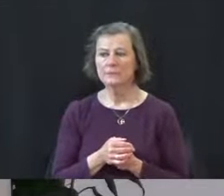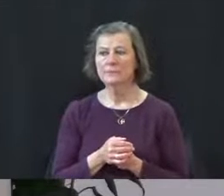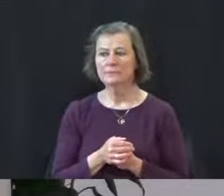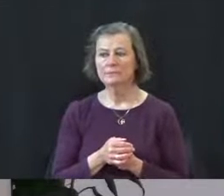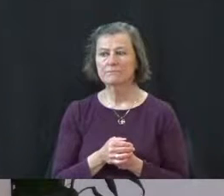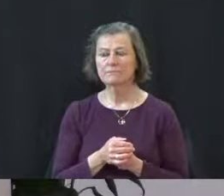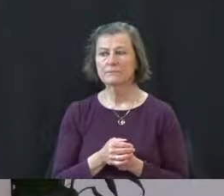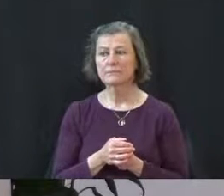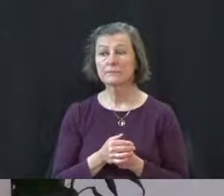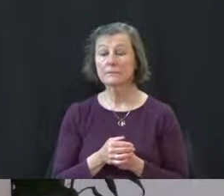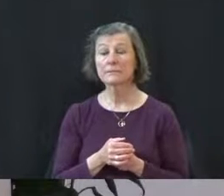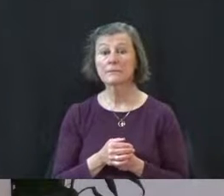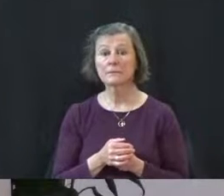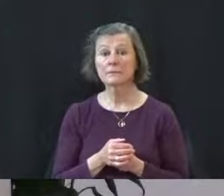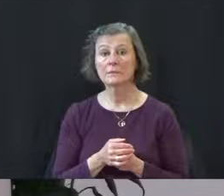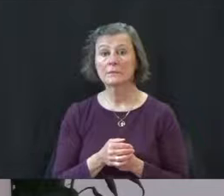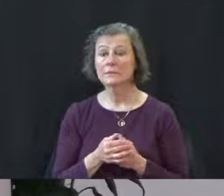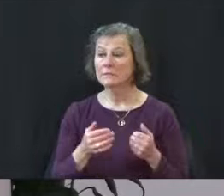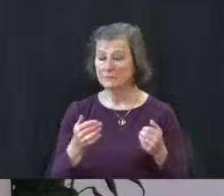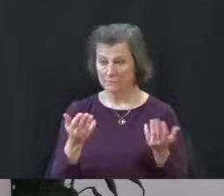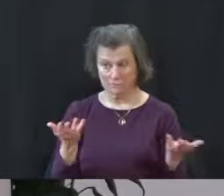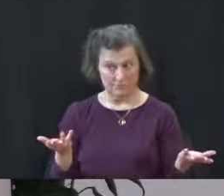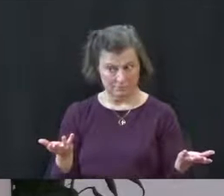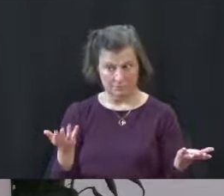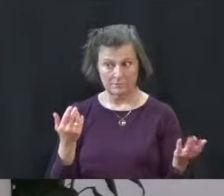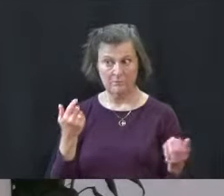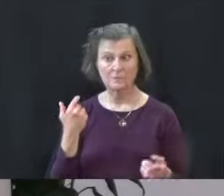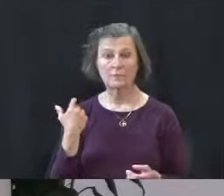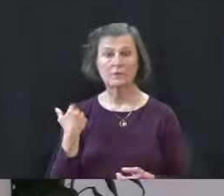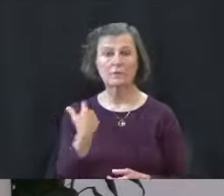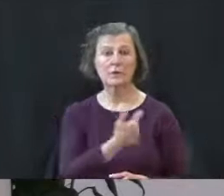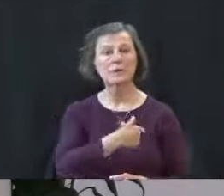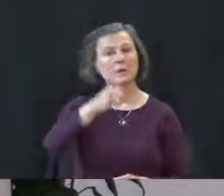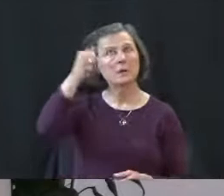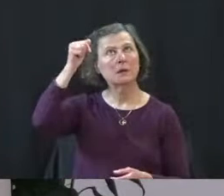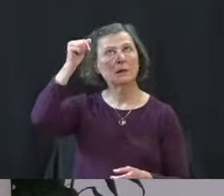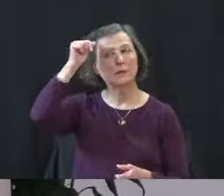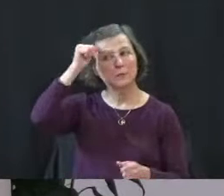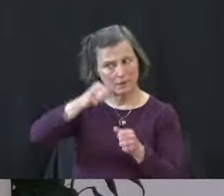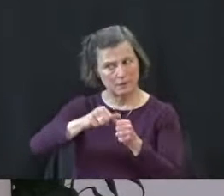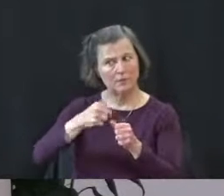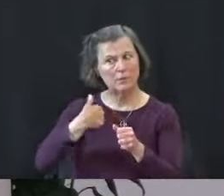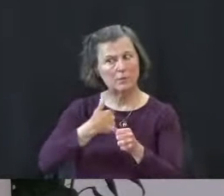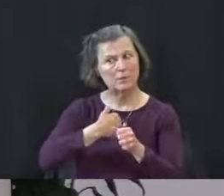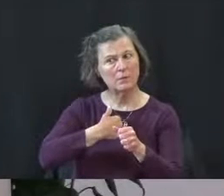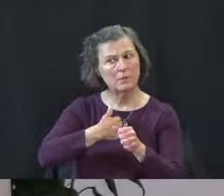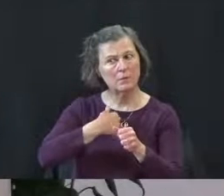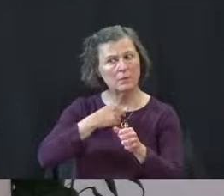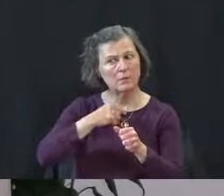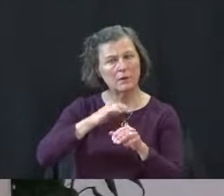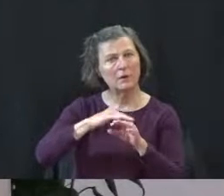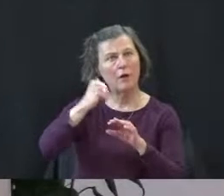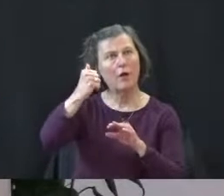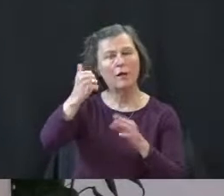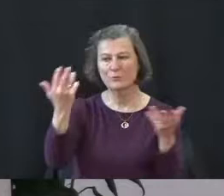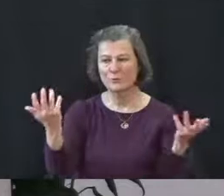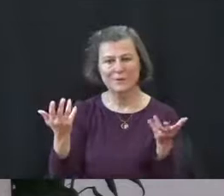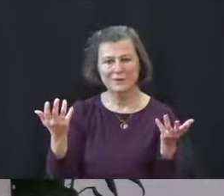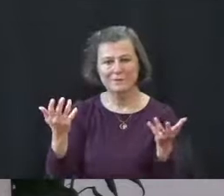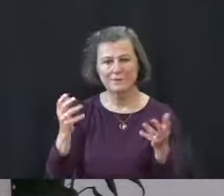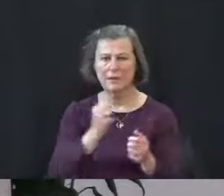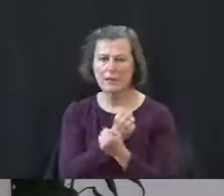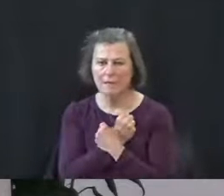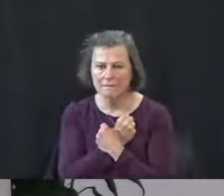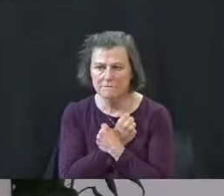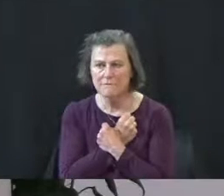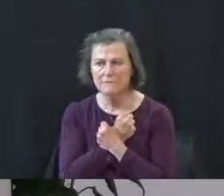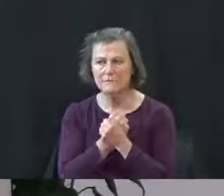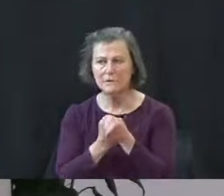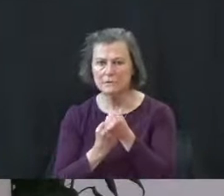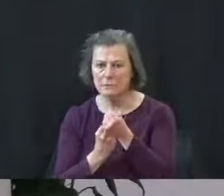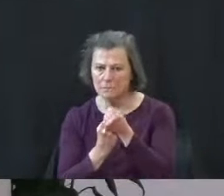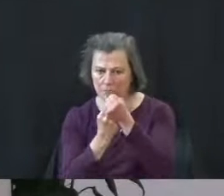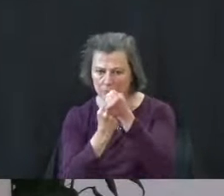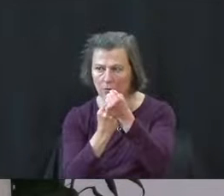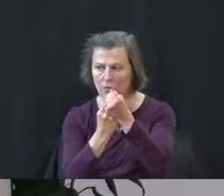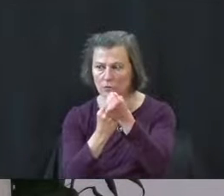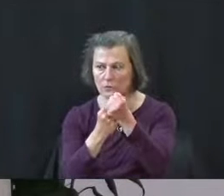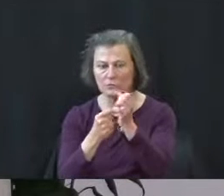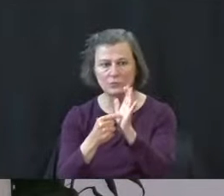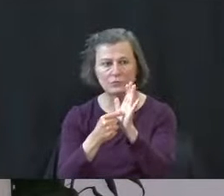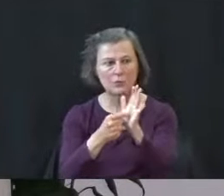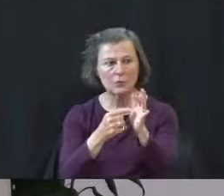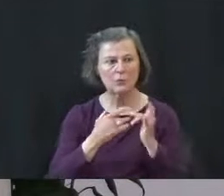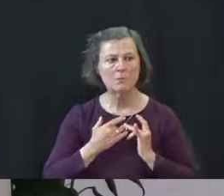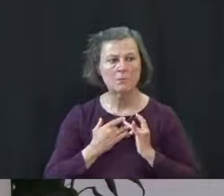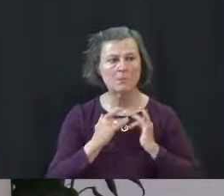And so we remember that we are called to love and support, show compassion for one another